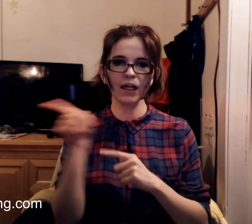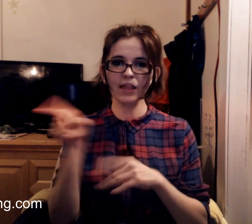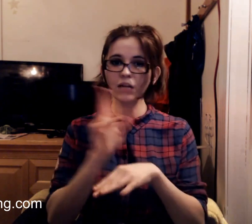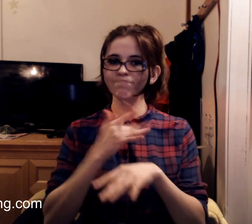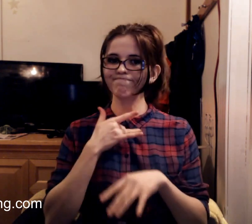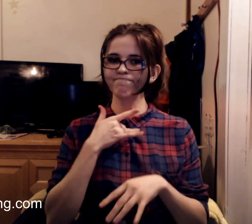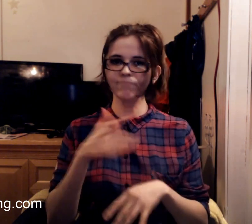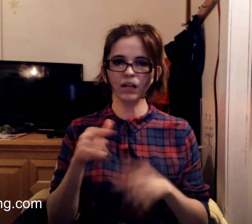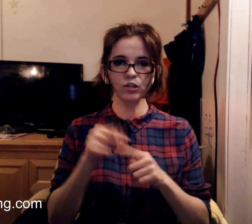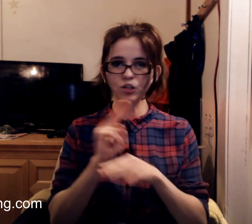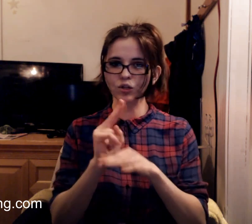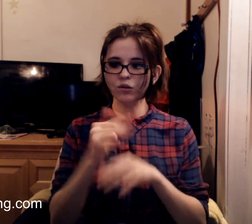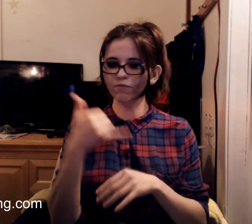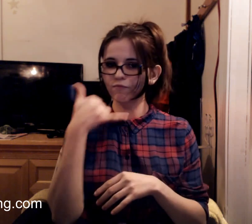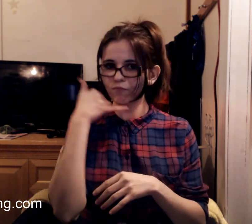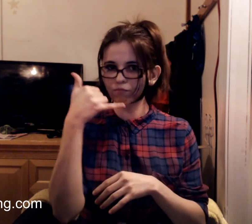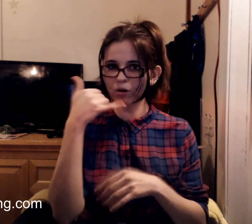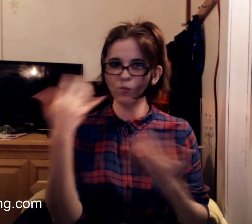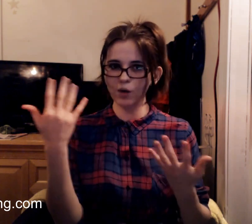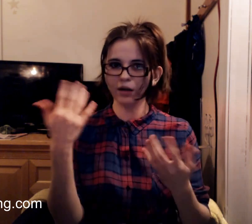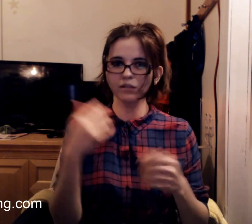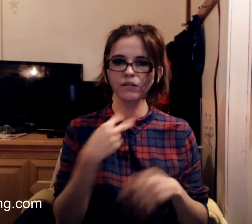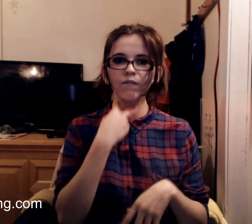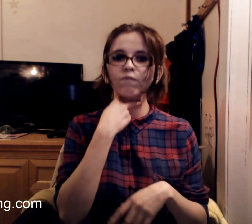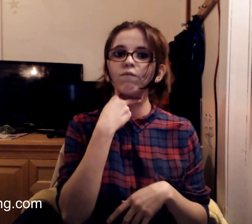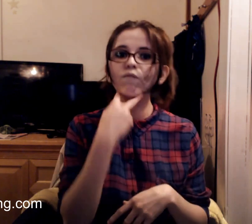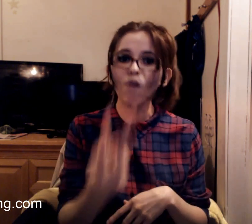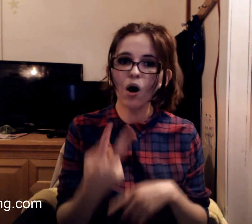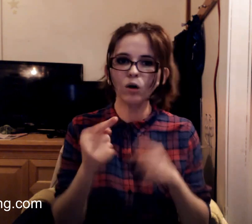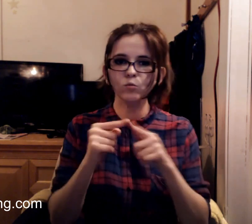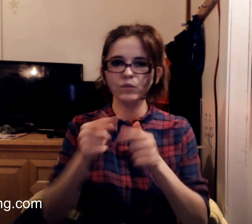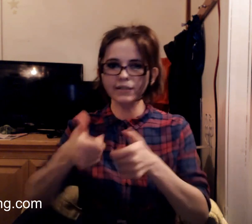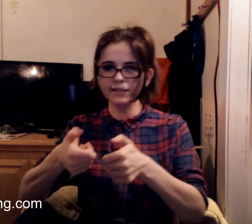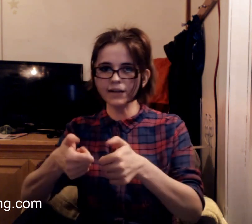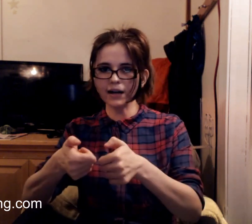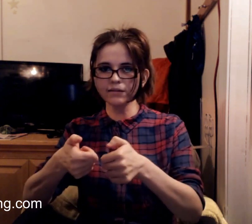They tend to use their phone's Voice To Text feature.